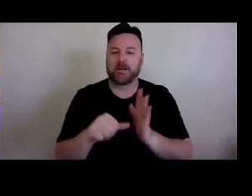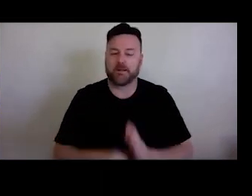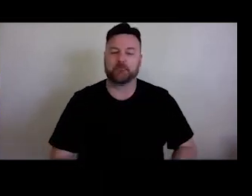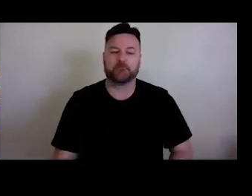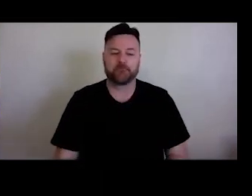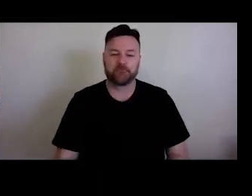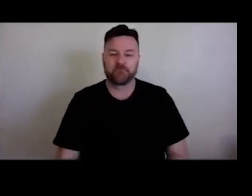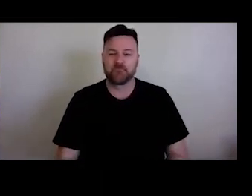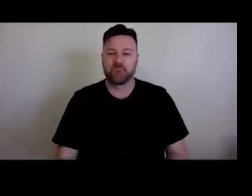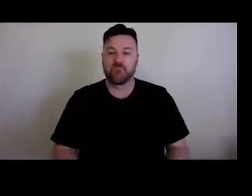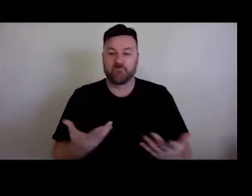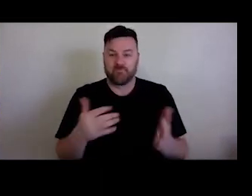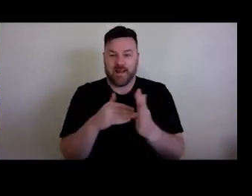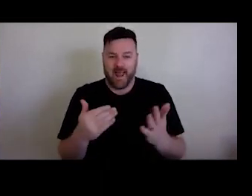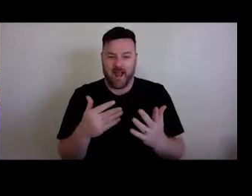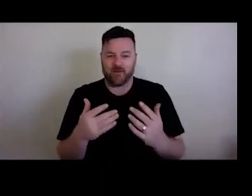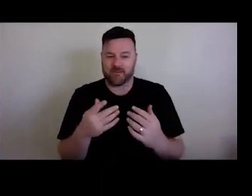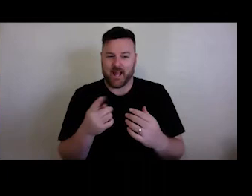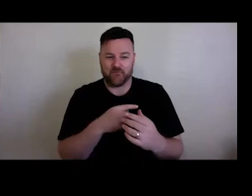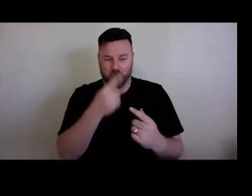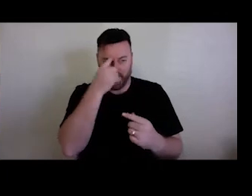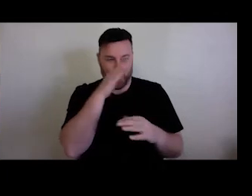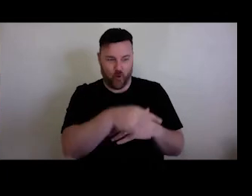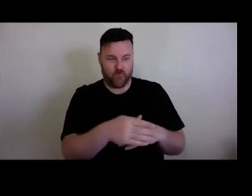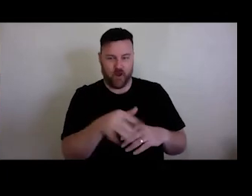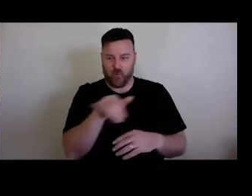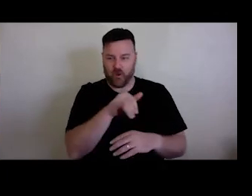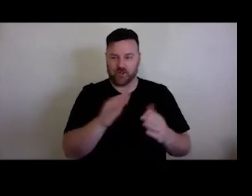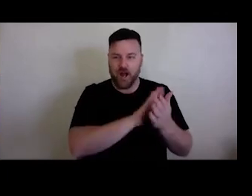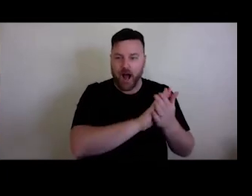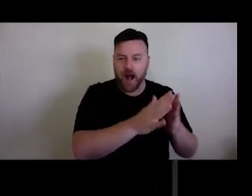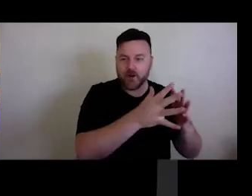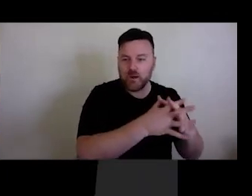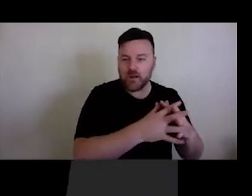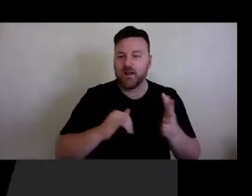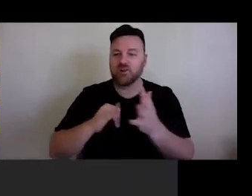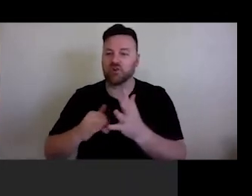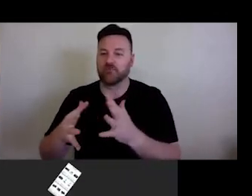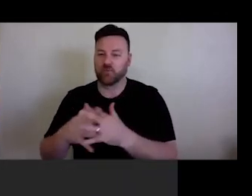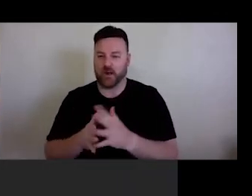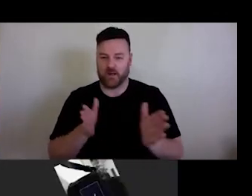point, it's hard to jump between the two because they're quite different equipment in some ways. So we're going to kick off with software